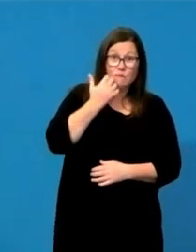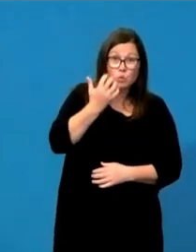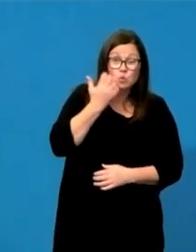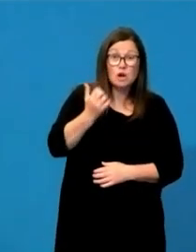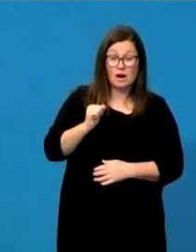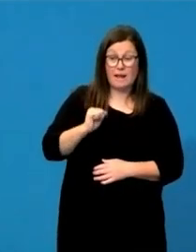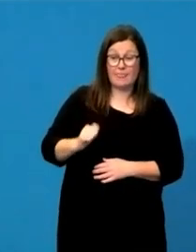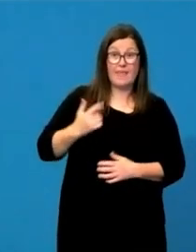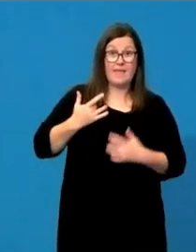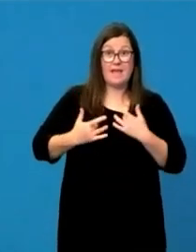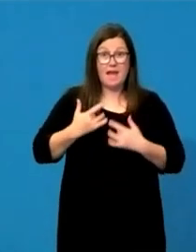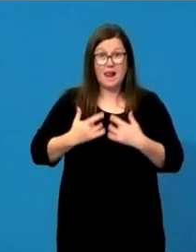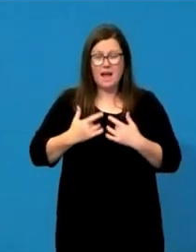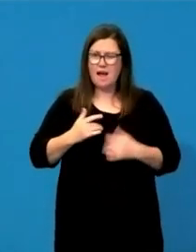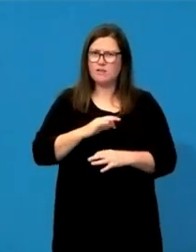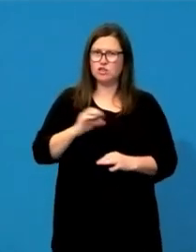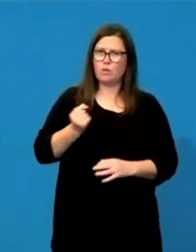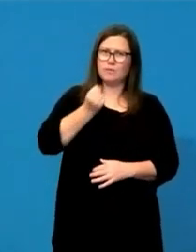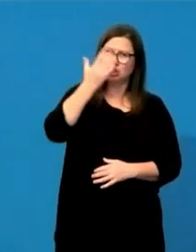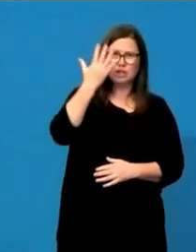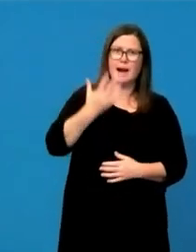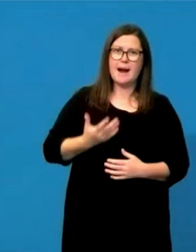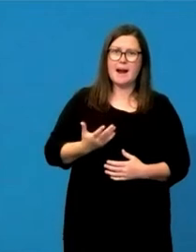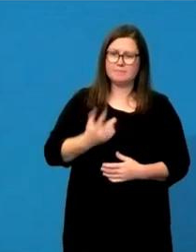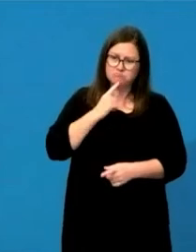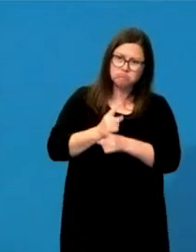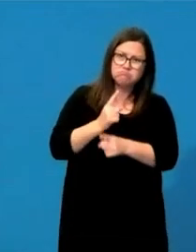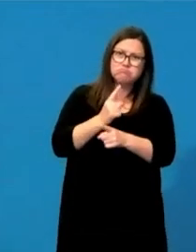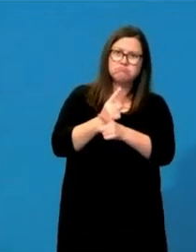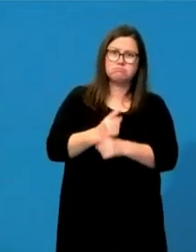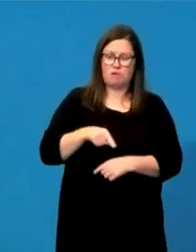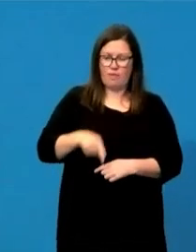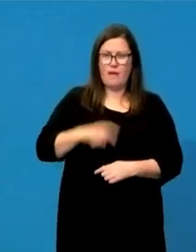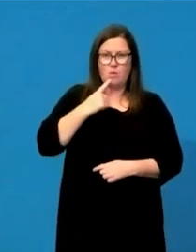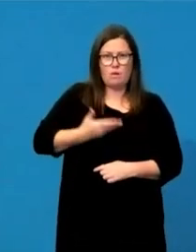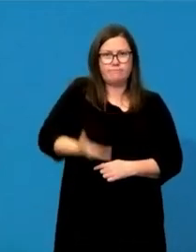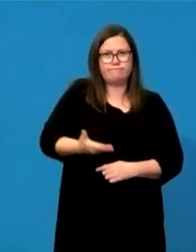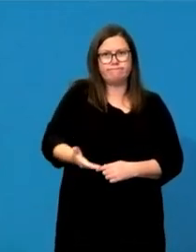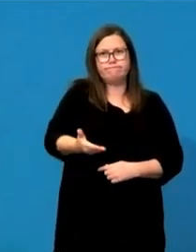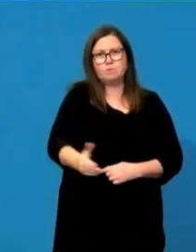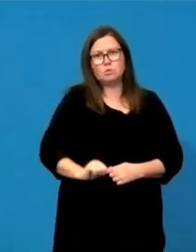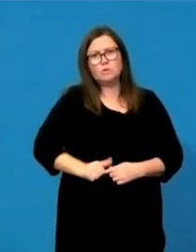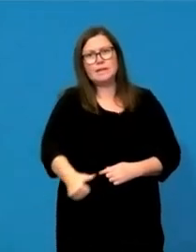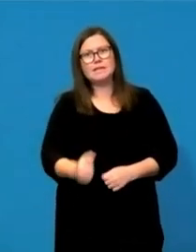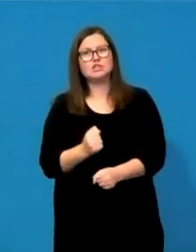generation. MS TARRAGO: Is there anything else that you wish to tell the Commissioners